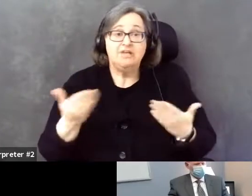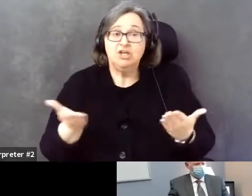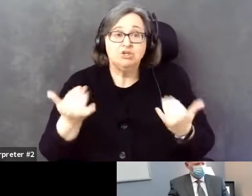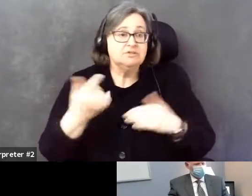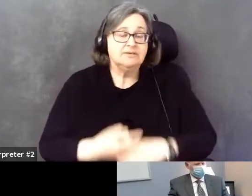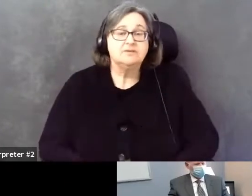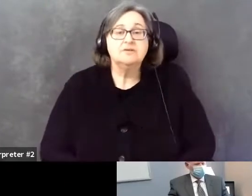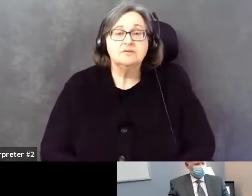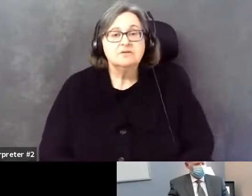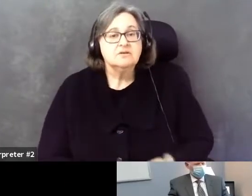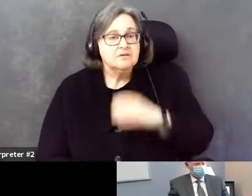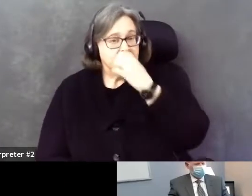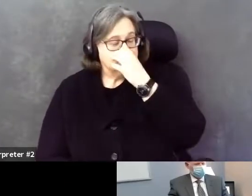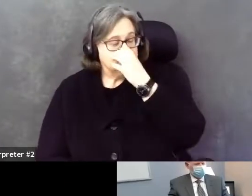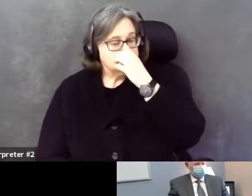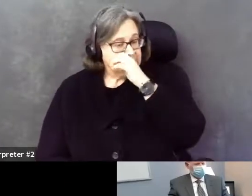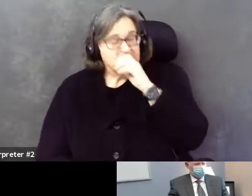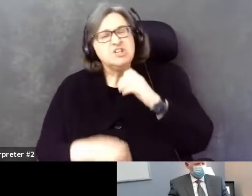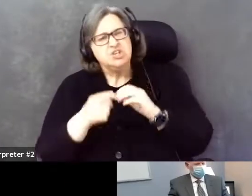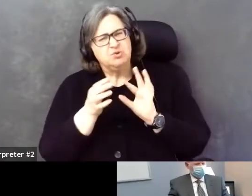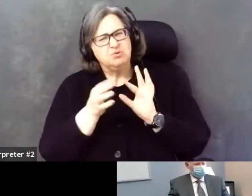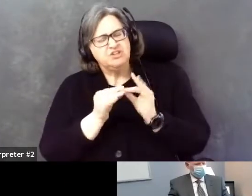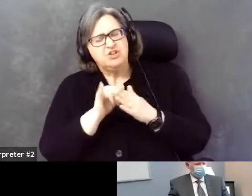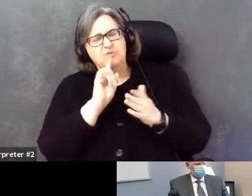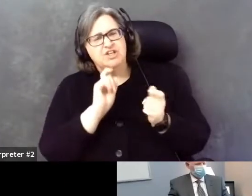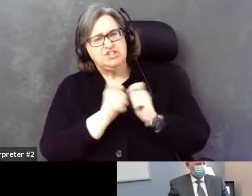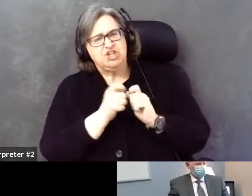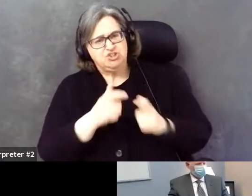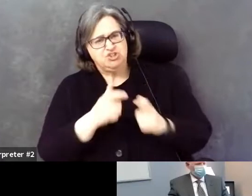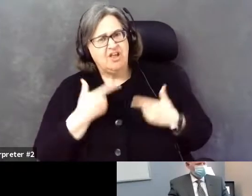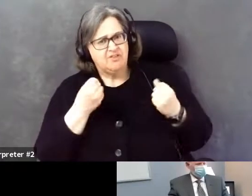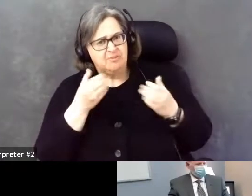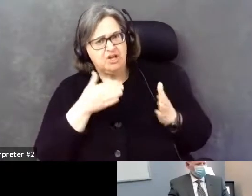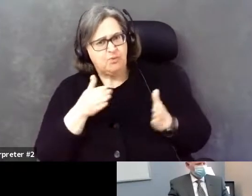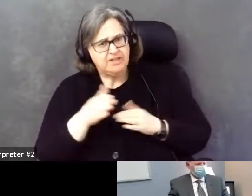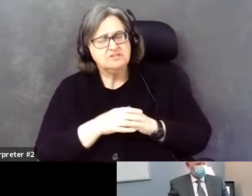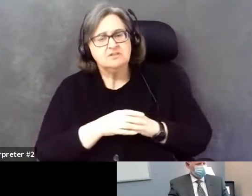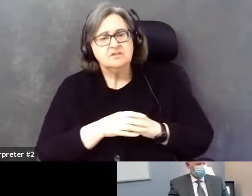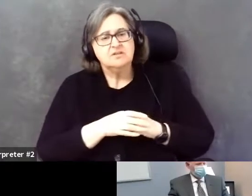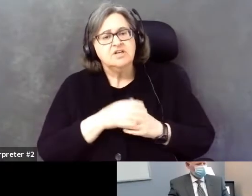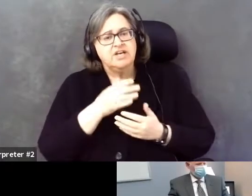I think that you had mentioned to me that it really changed your life in many ways. And your interactions with family